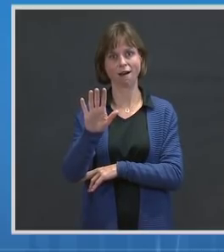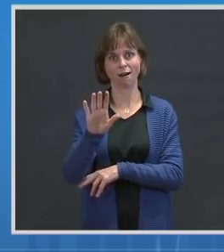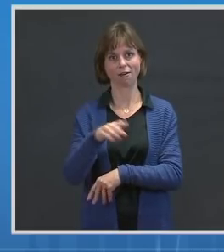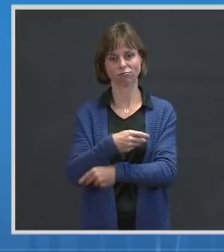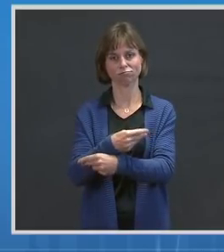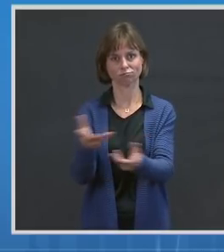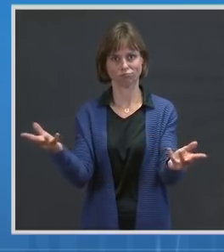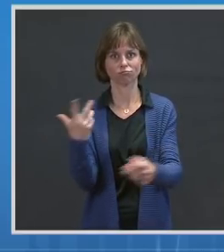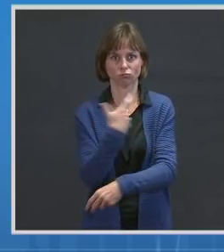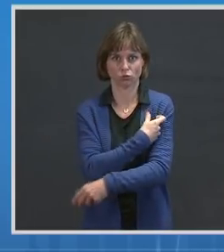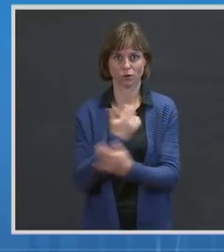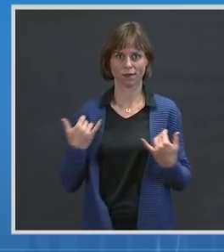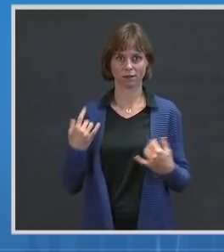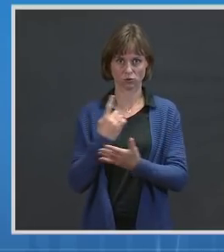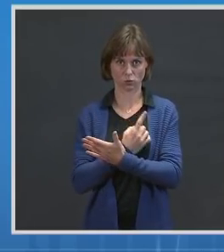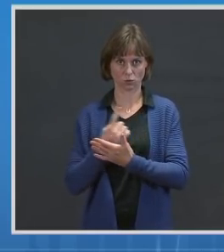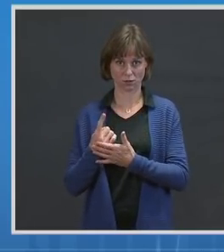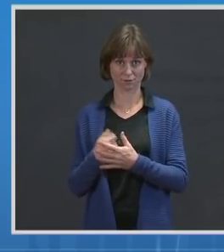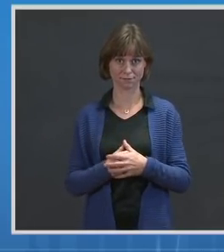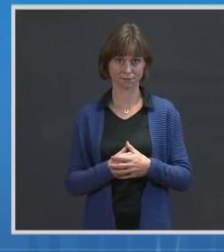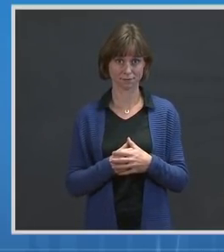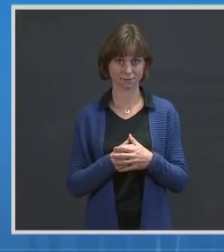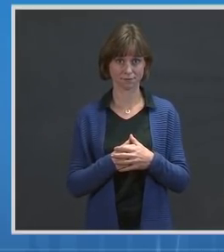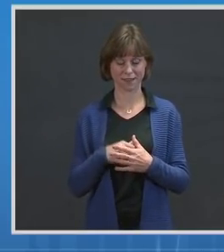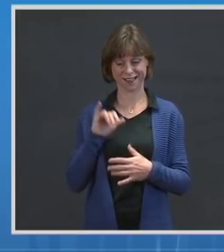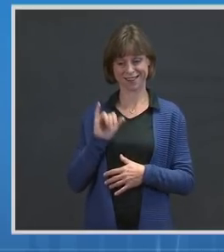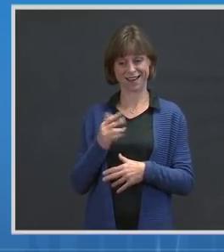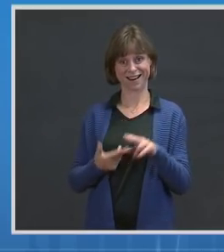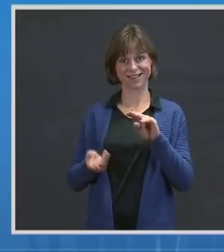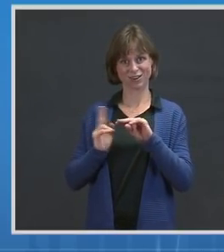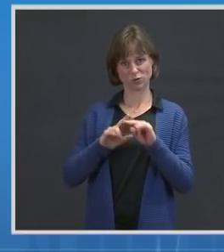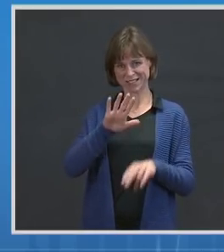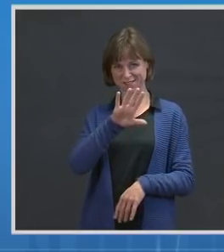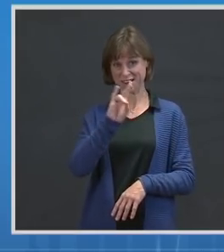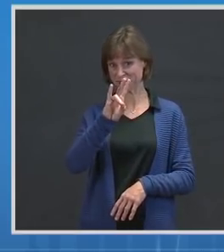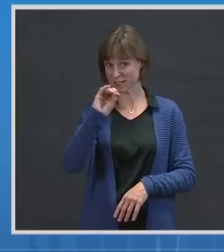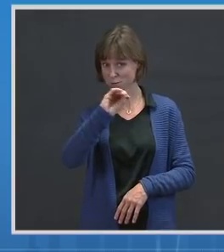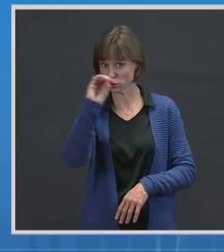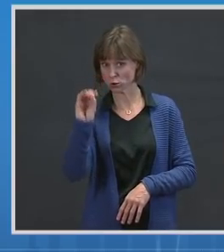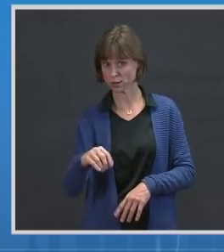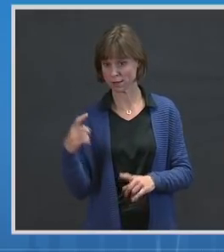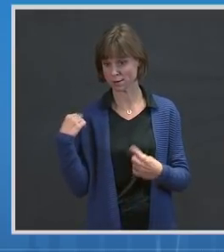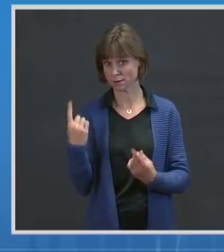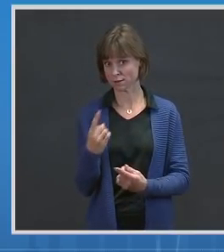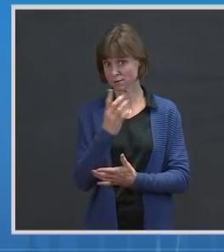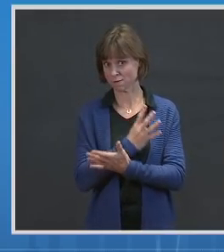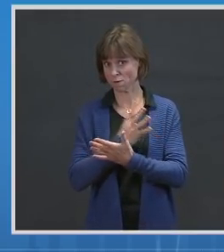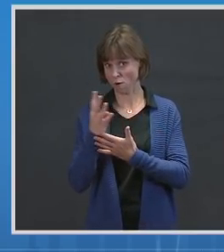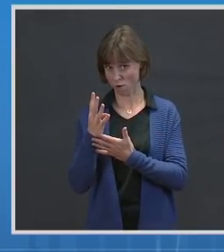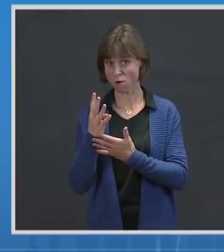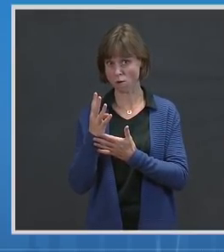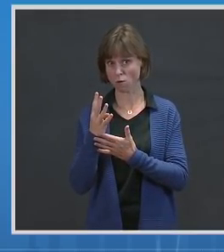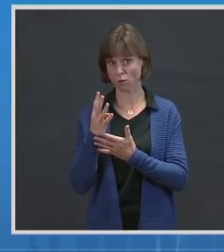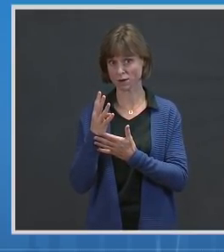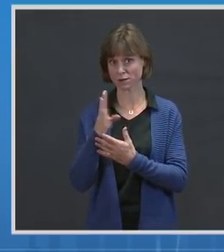That's an increase in vaccine allocations of 57 percent during the first four weeks of the Biden-Harris administration.